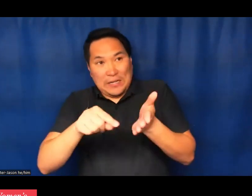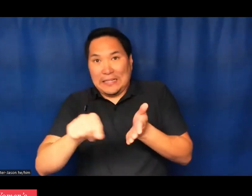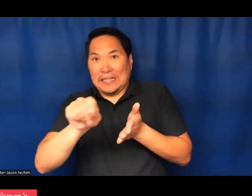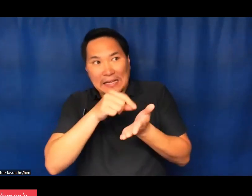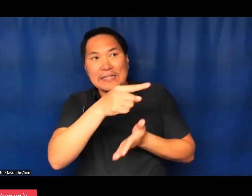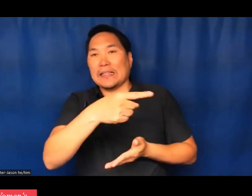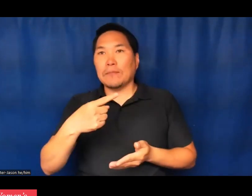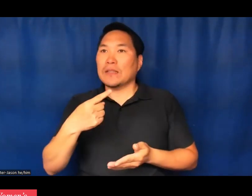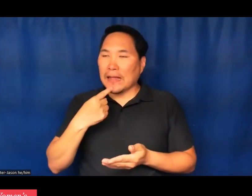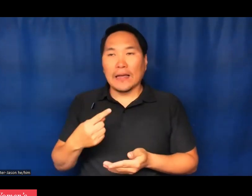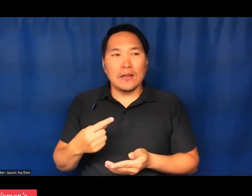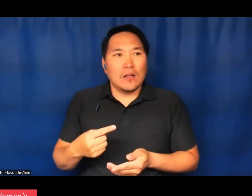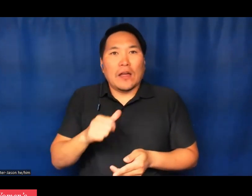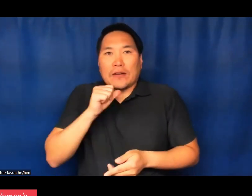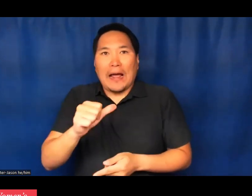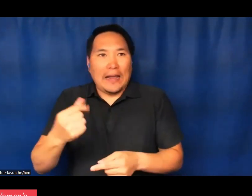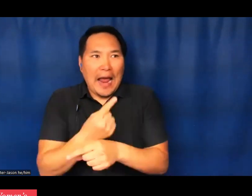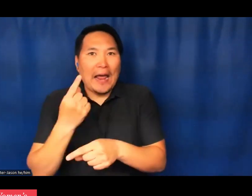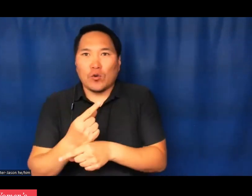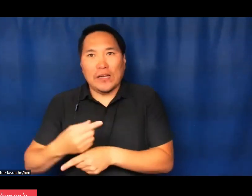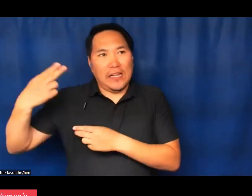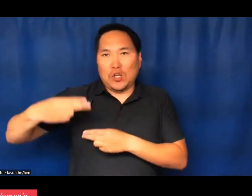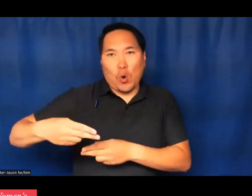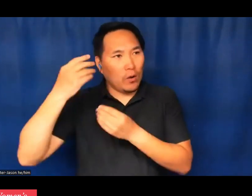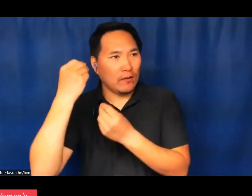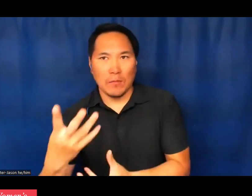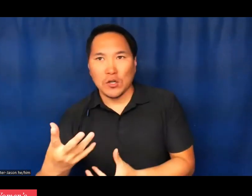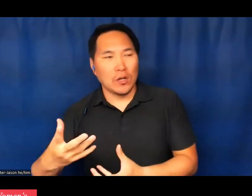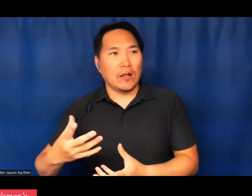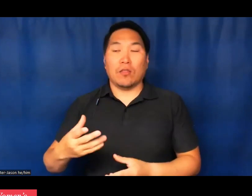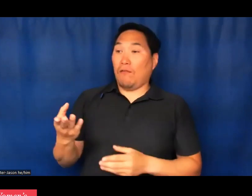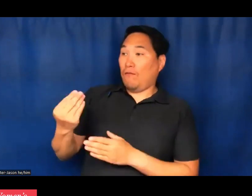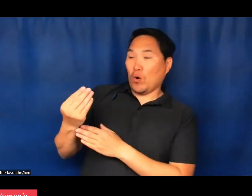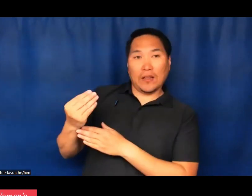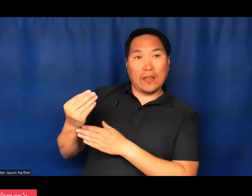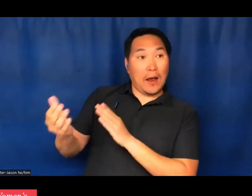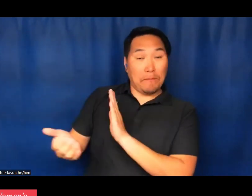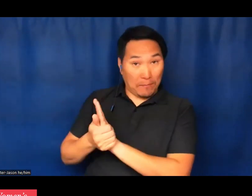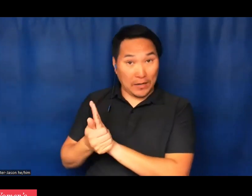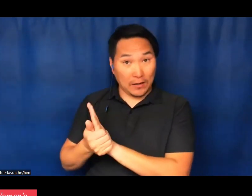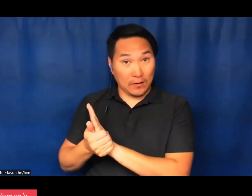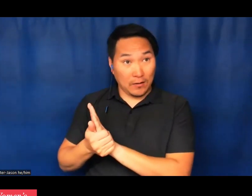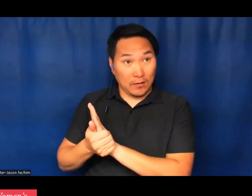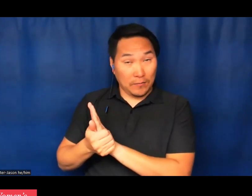historical reference inaccurately at the time of the Fourteenth Amendment, there was some